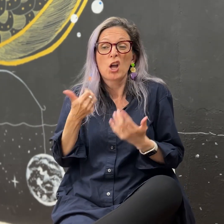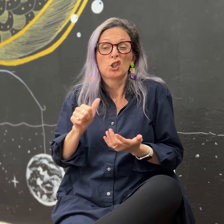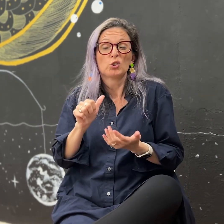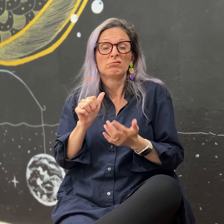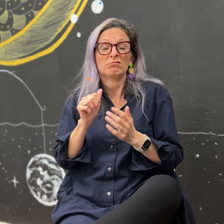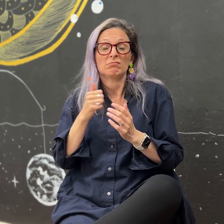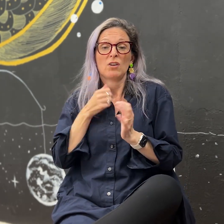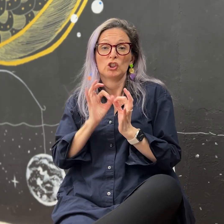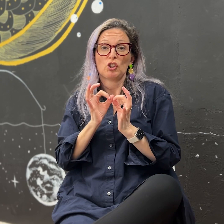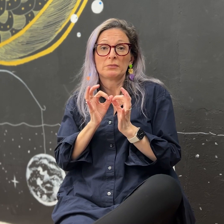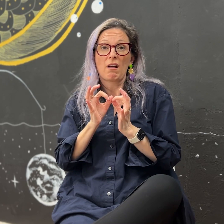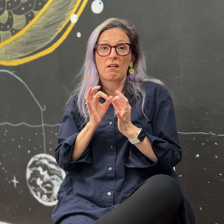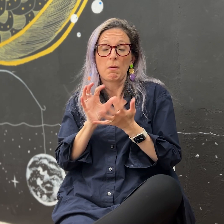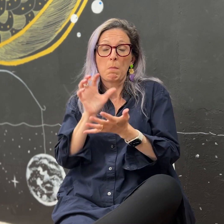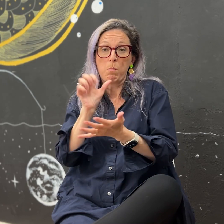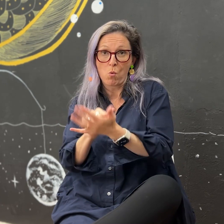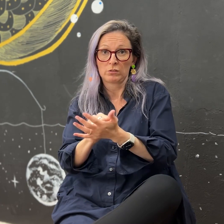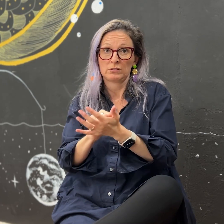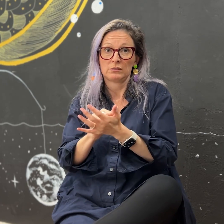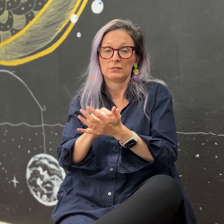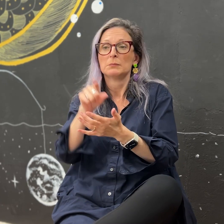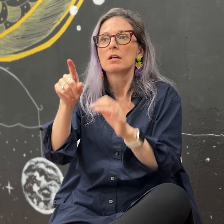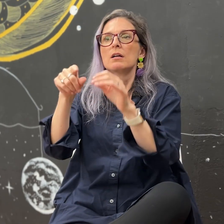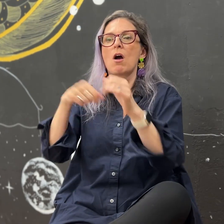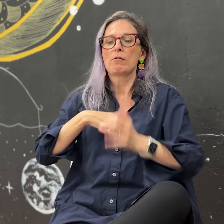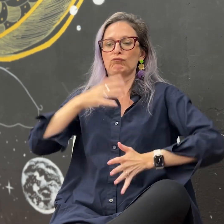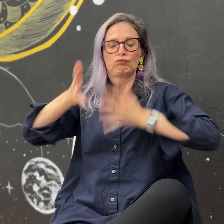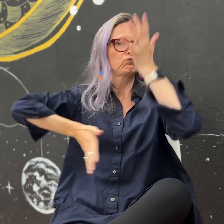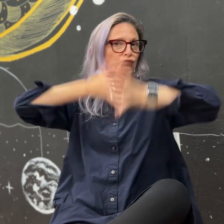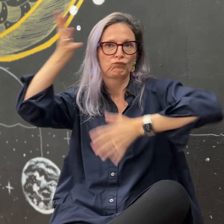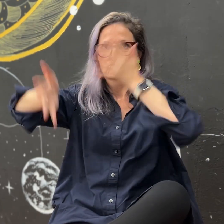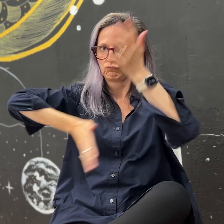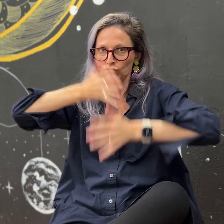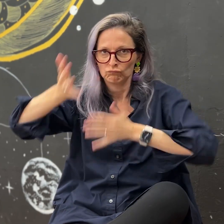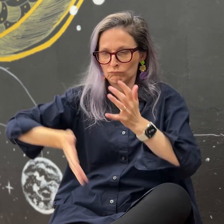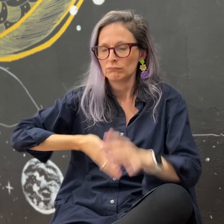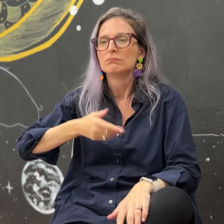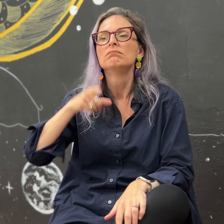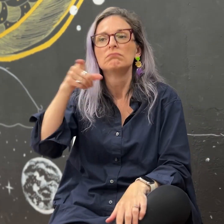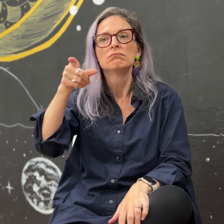But I booked an interpreter – I just signed to them in Auslan